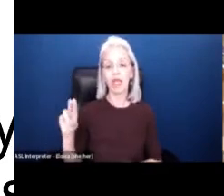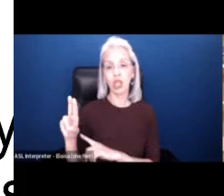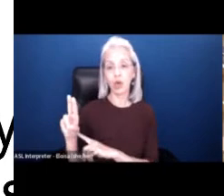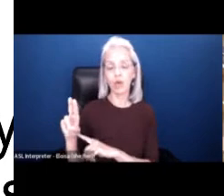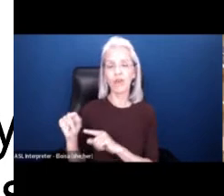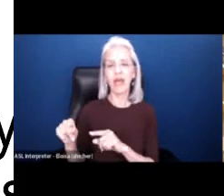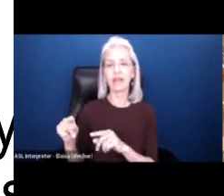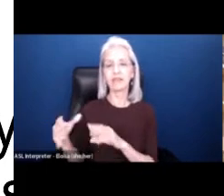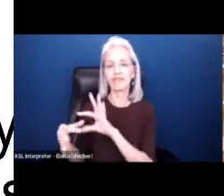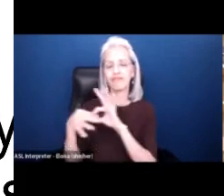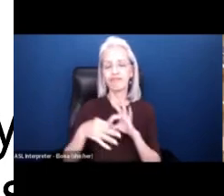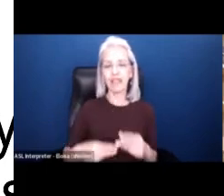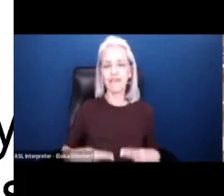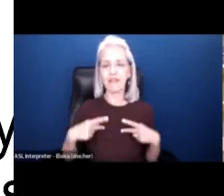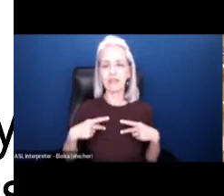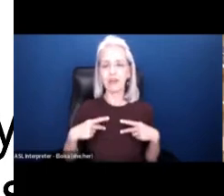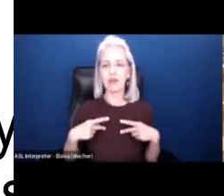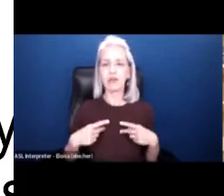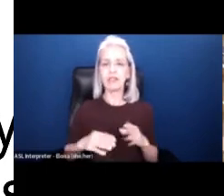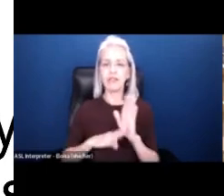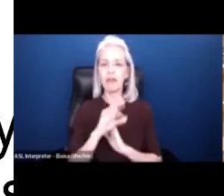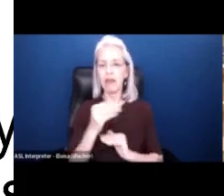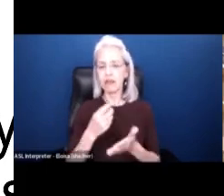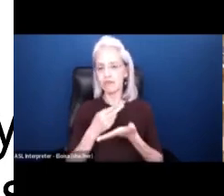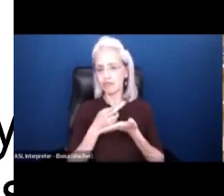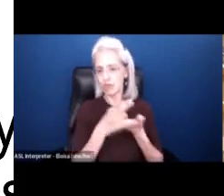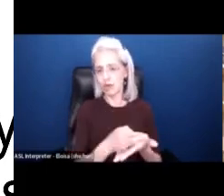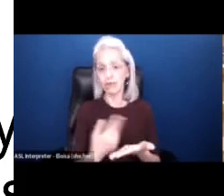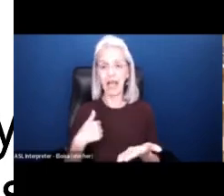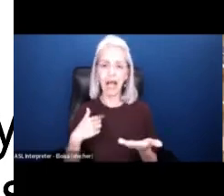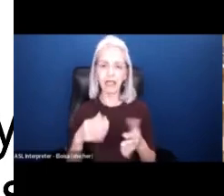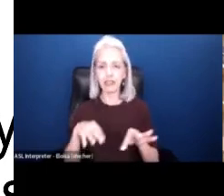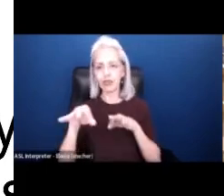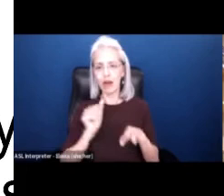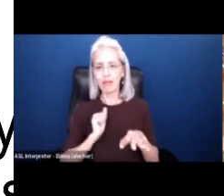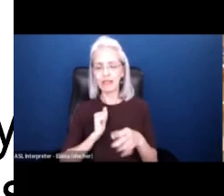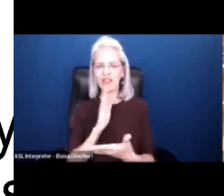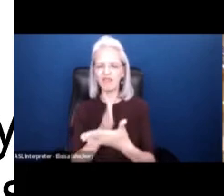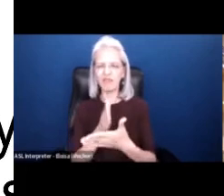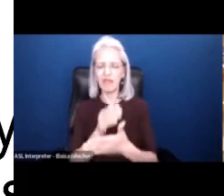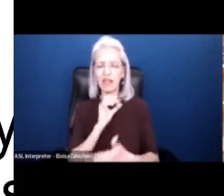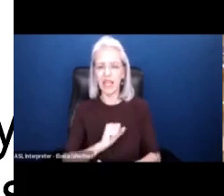Rehabilitation. I describe myself as a middle aged Asian male, black hair, that is short,